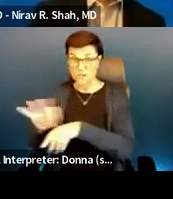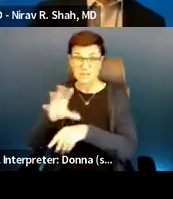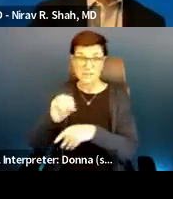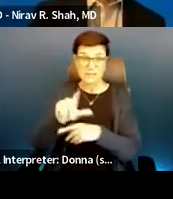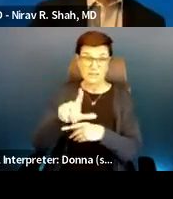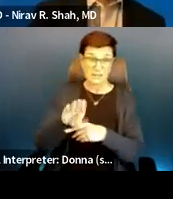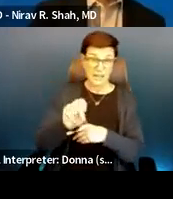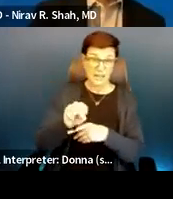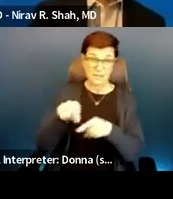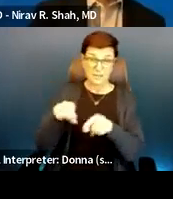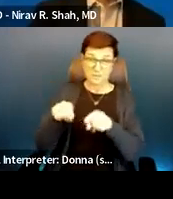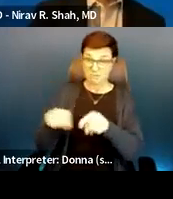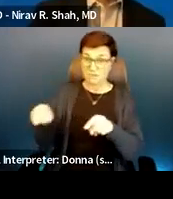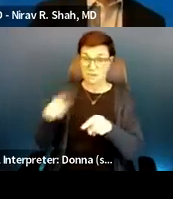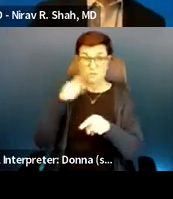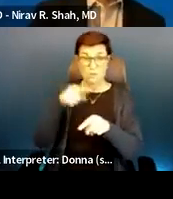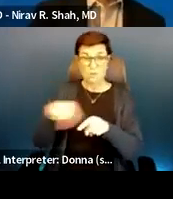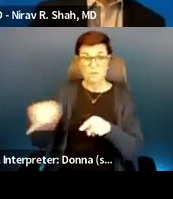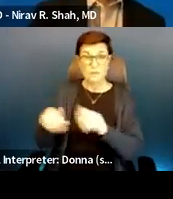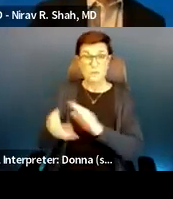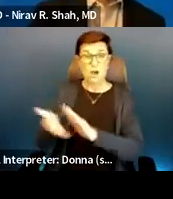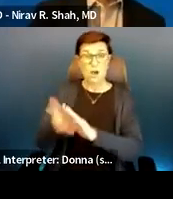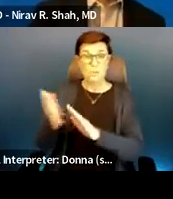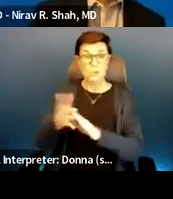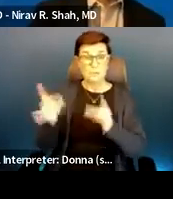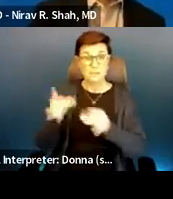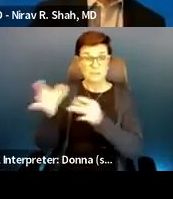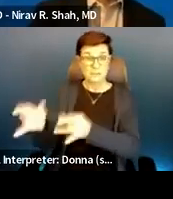to operate seamlessly, there needs to be structure